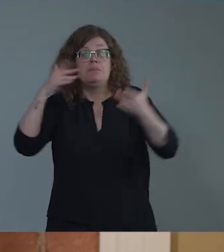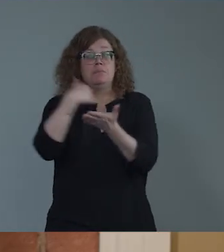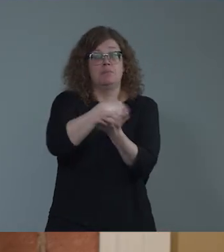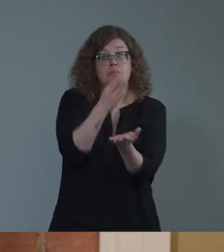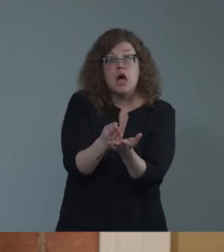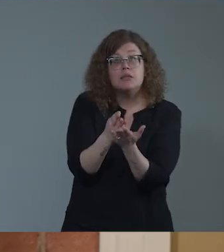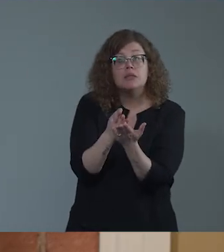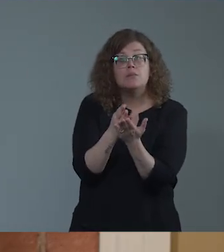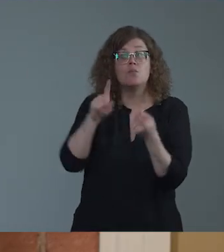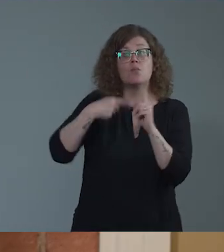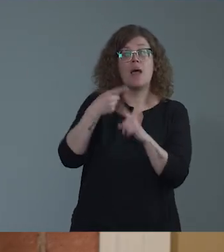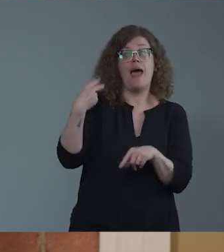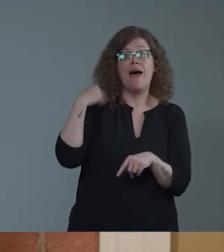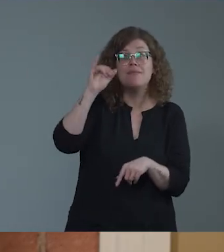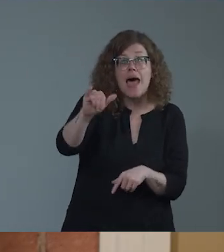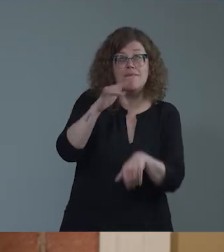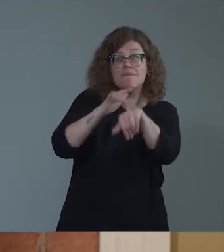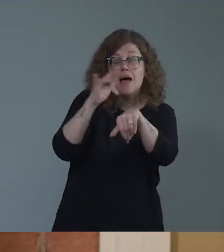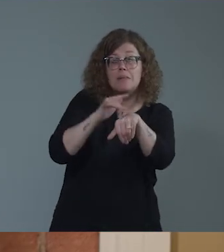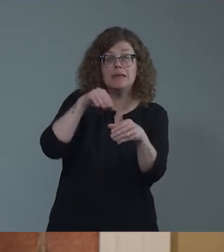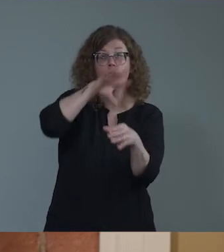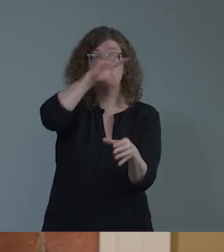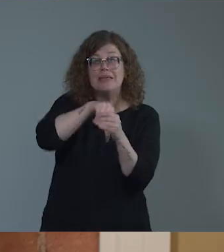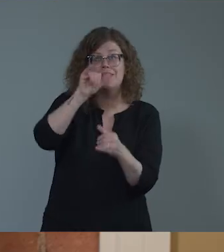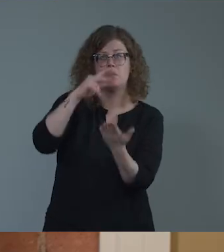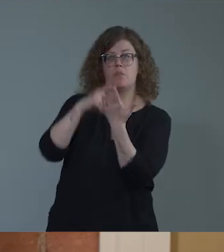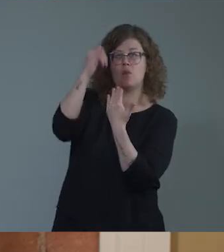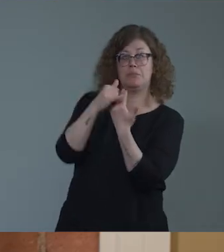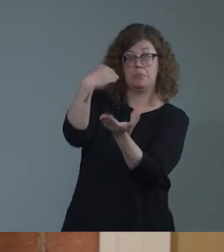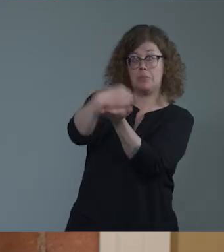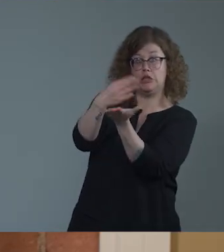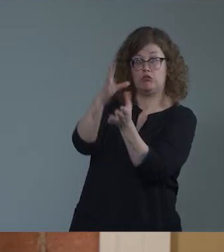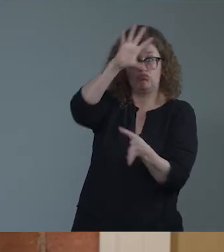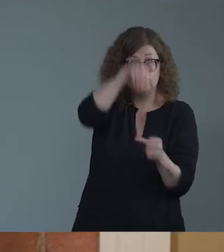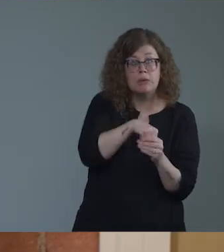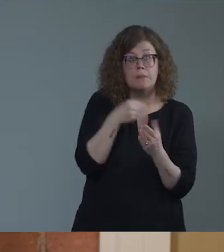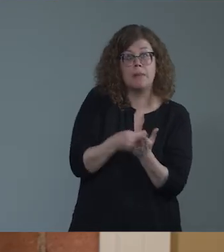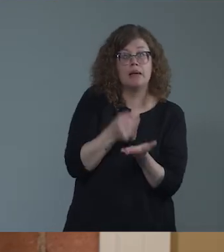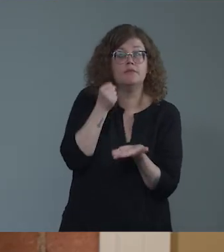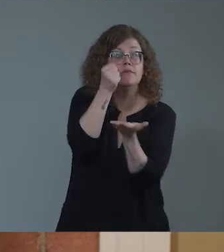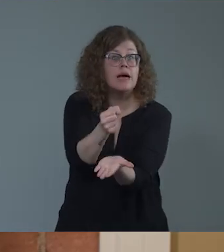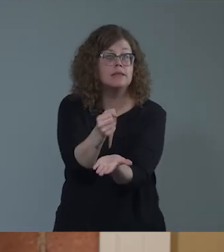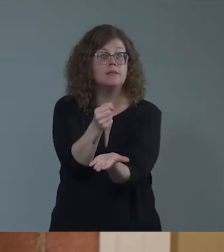Usually that only happens on much bigger budget projects where they have the availability within the project budget to add